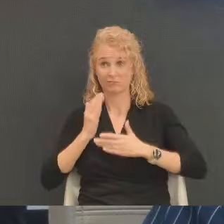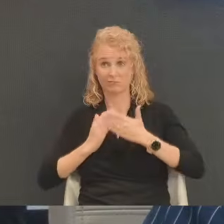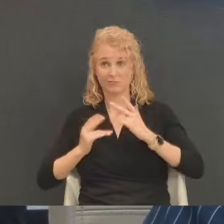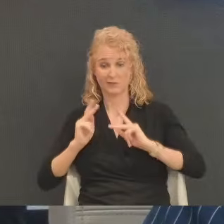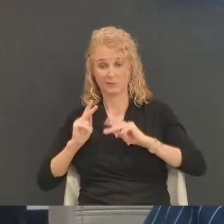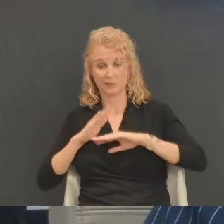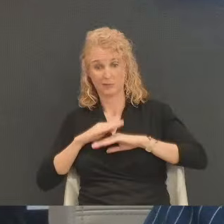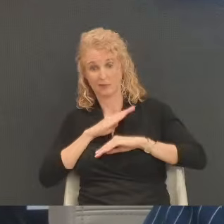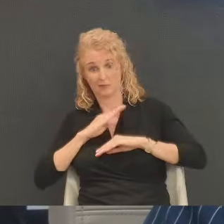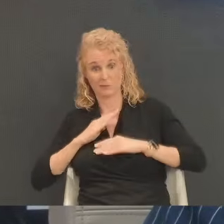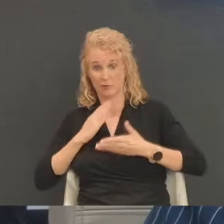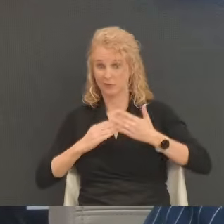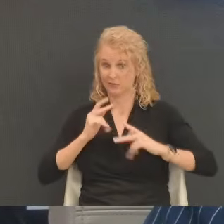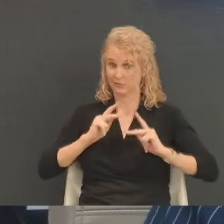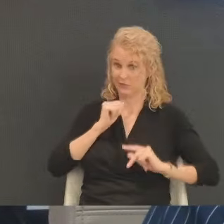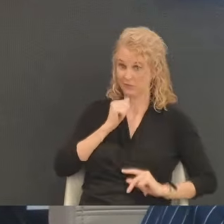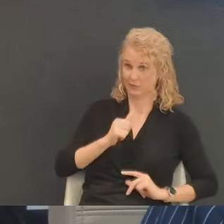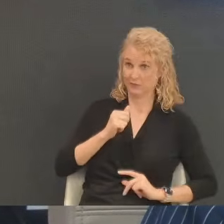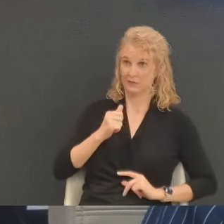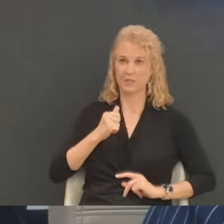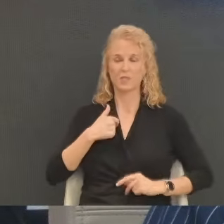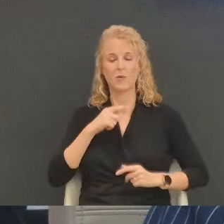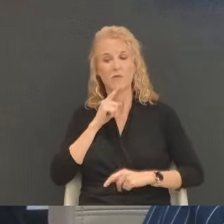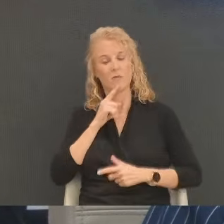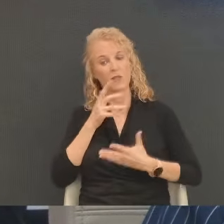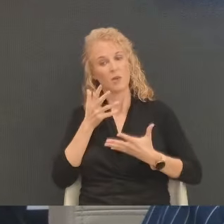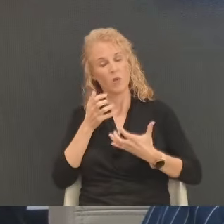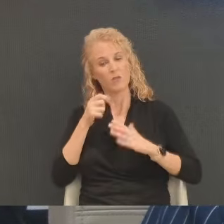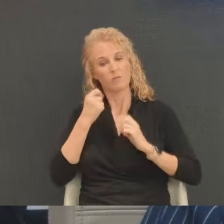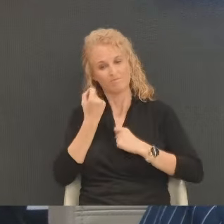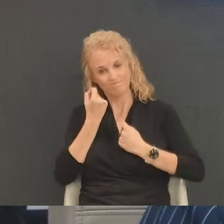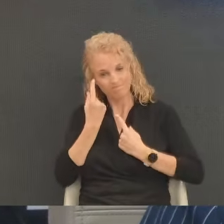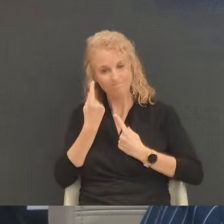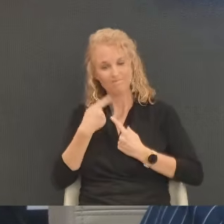that's not on the Board. And so I want to get a better understanding. I've asked Mr. Ludo, but I